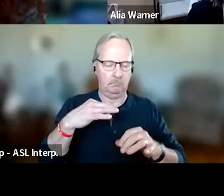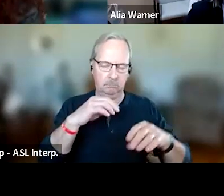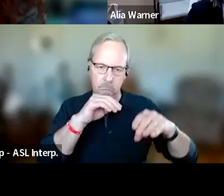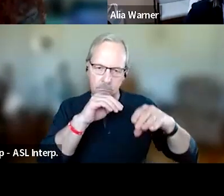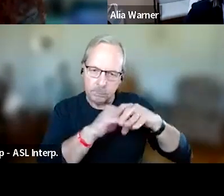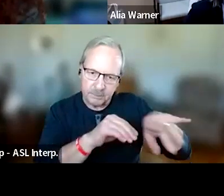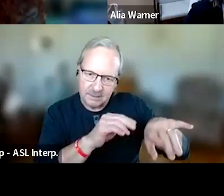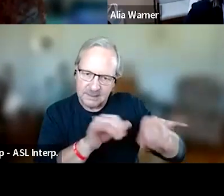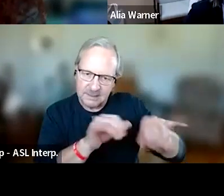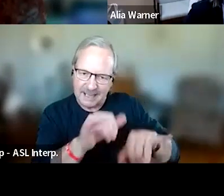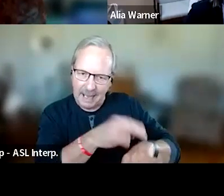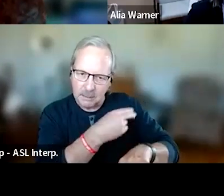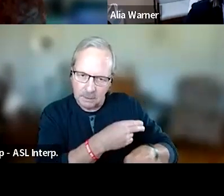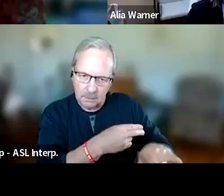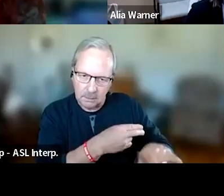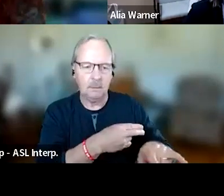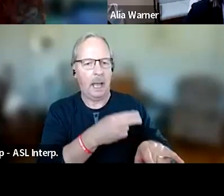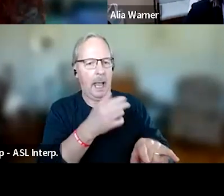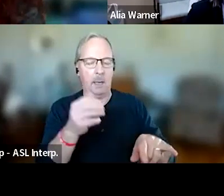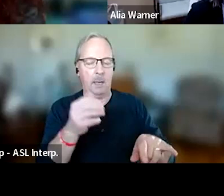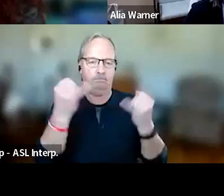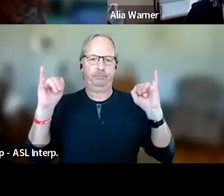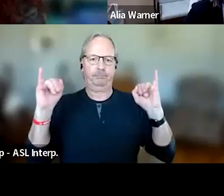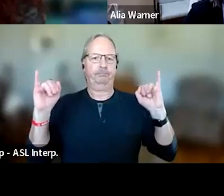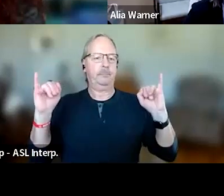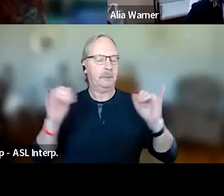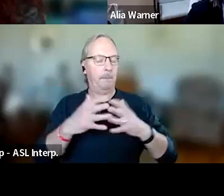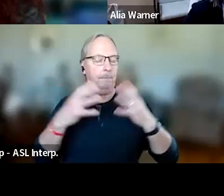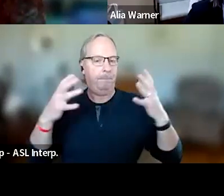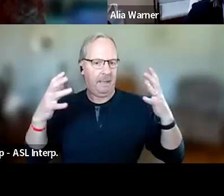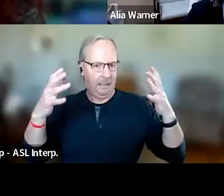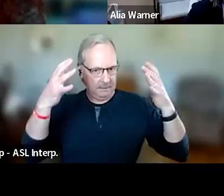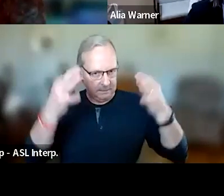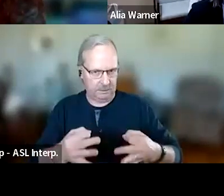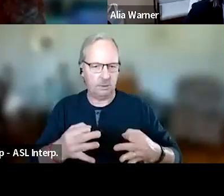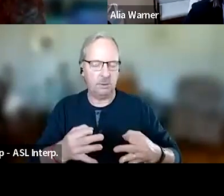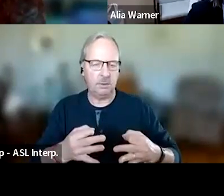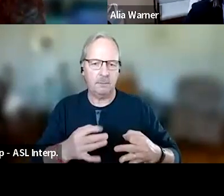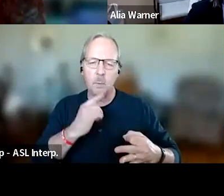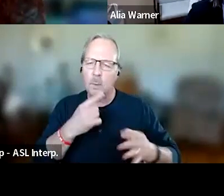To override anybody's autonomy is a big decision and you have to have a really good indication.